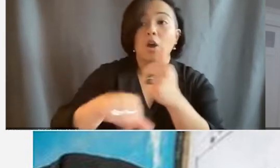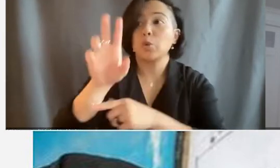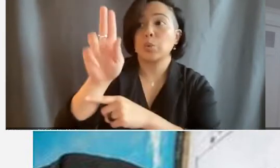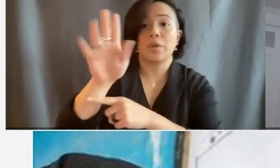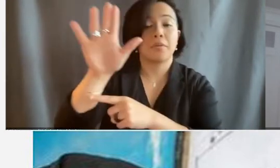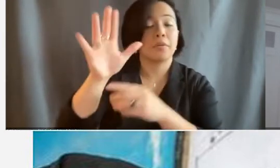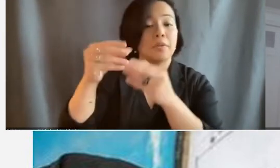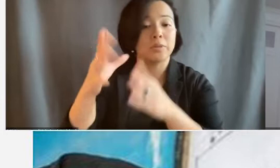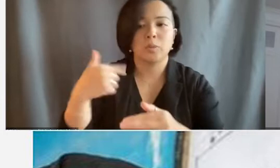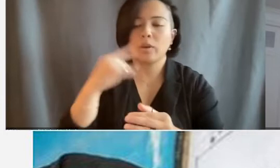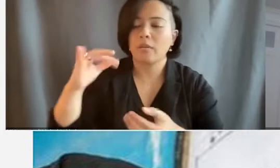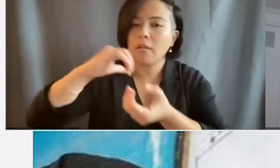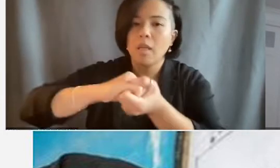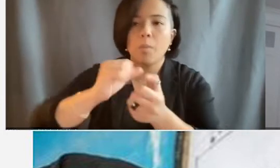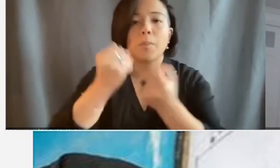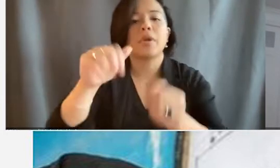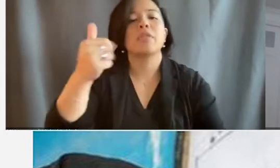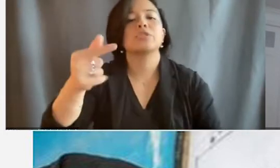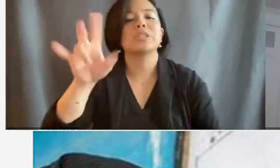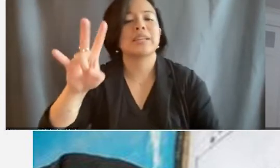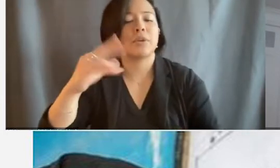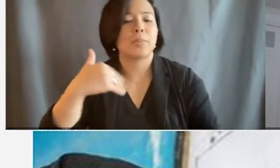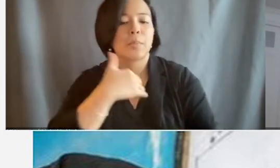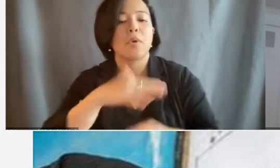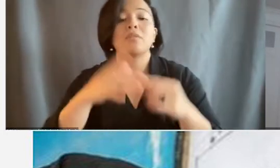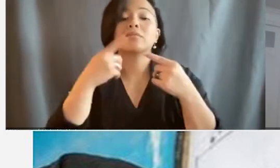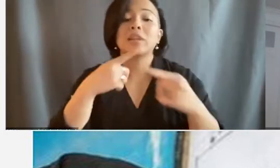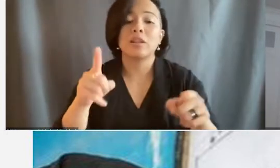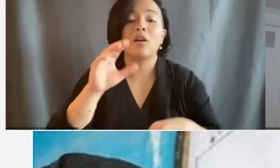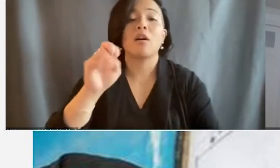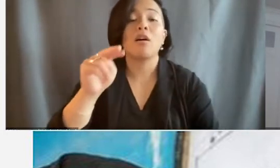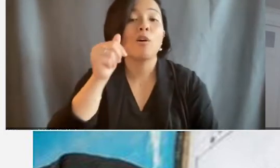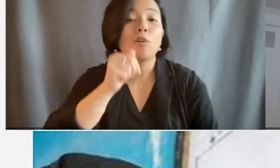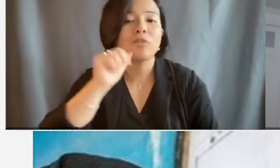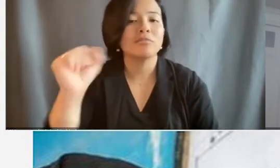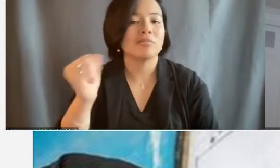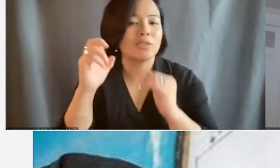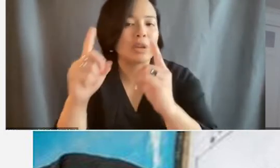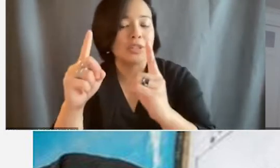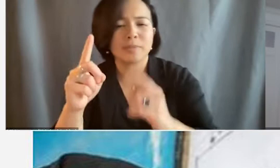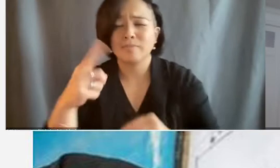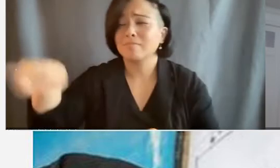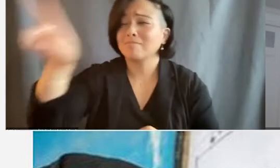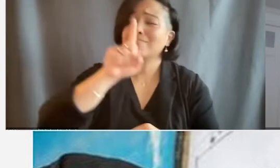we collaborated with other G7 members on the Declaration on Girls' Education. They really, really, really kept girls’ education at the top of the agenda during the